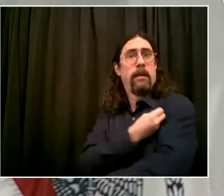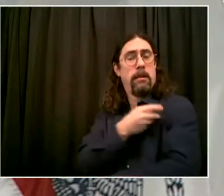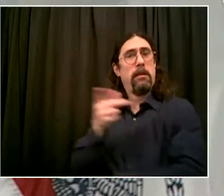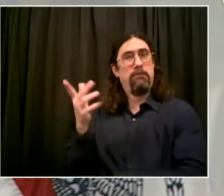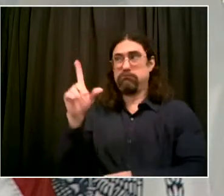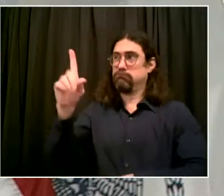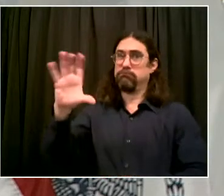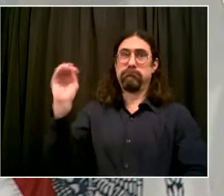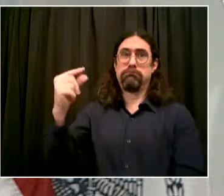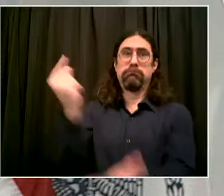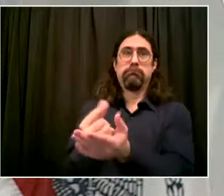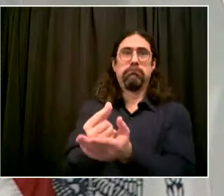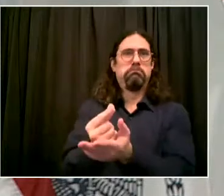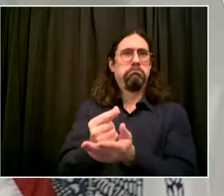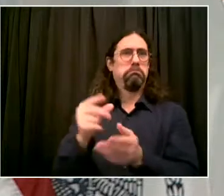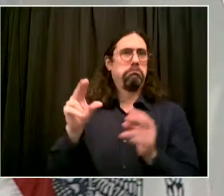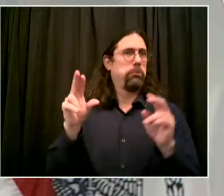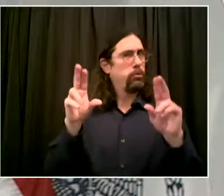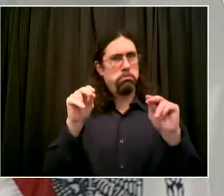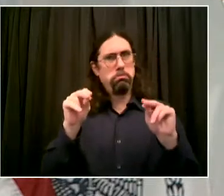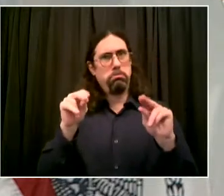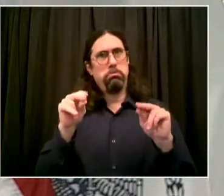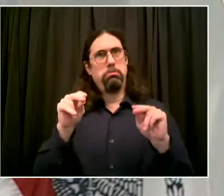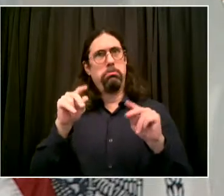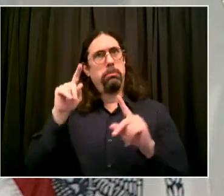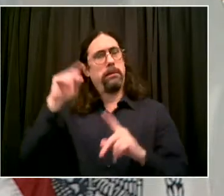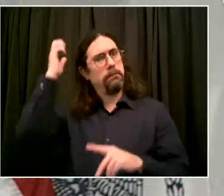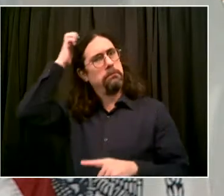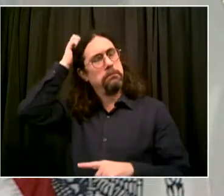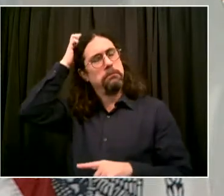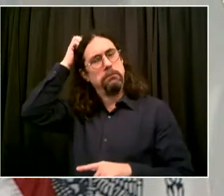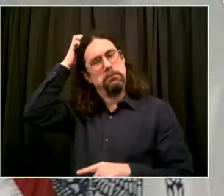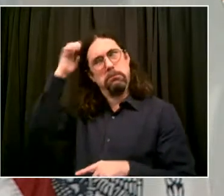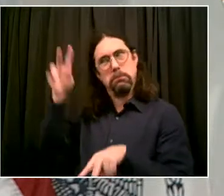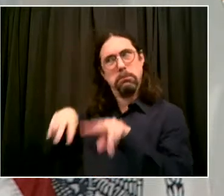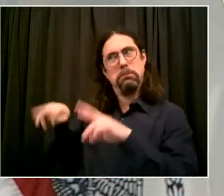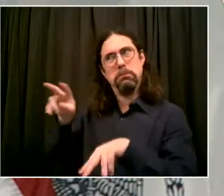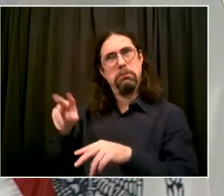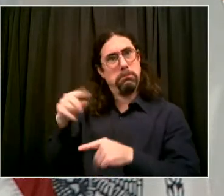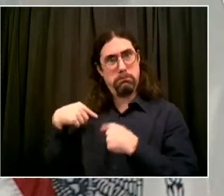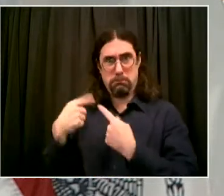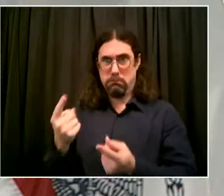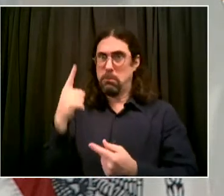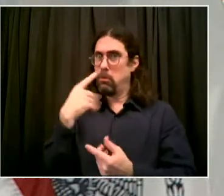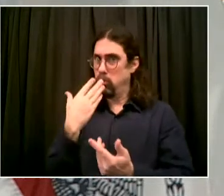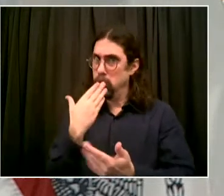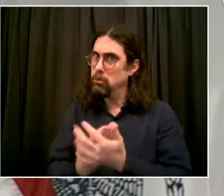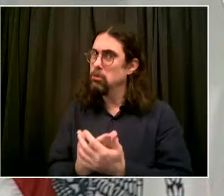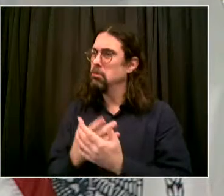NOTHING IS A SURE THING IN LIFE BUT WE ARE LIKE WHAT WE ARE SEEING AND WE ARE VERY HOPEFUL ABOUT IT BEING THE RIGHT